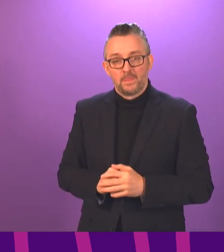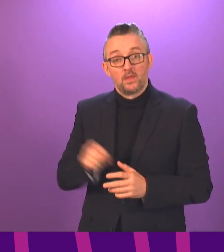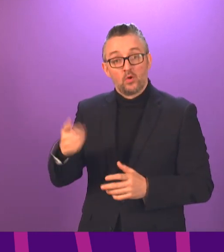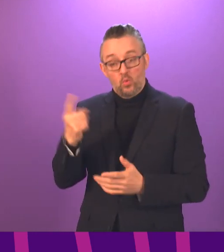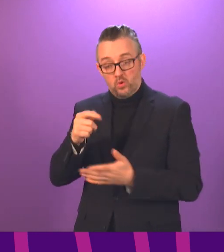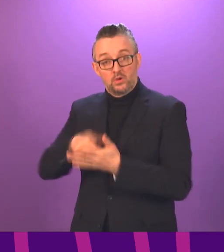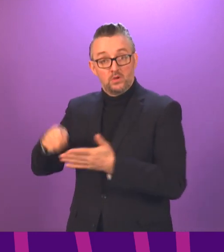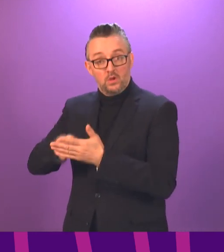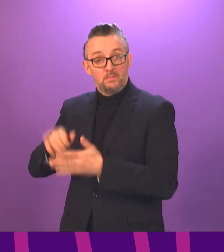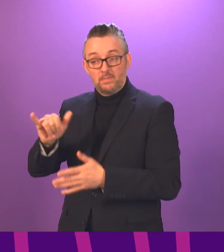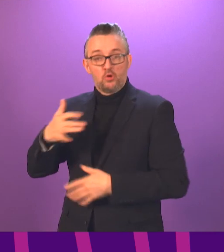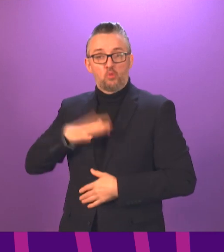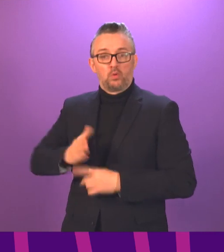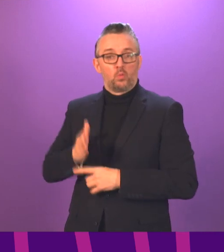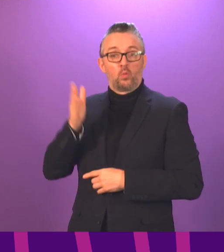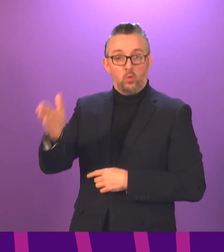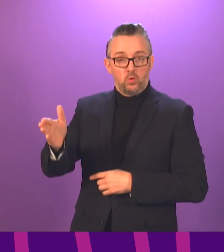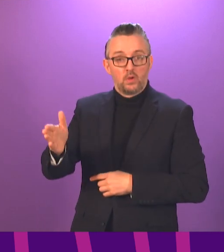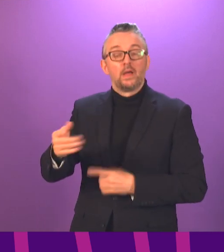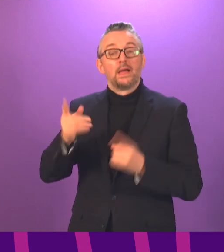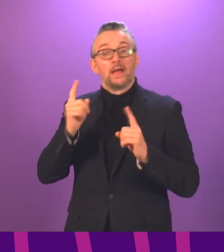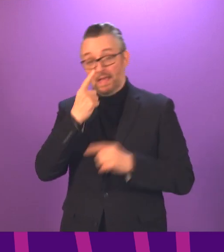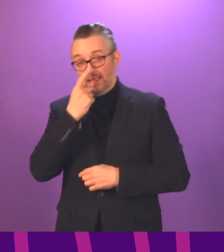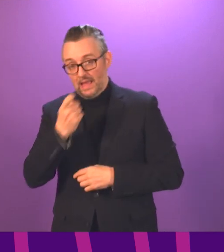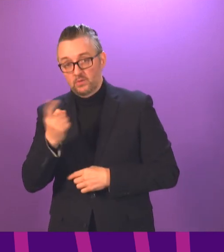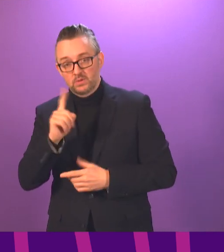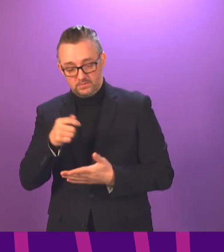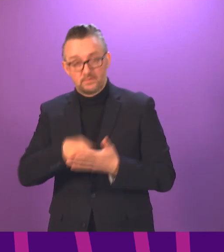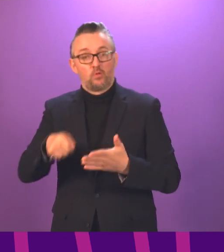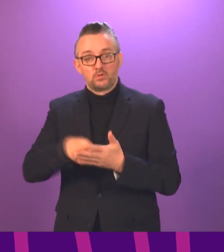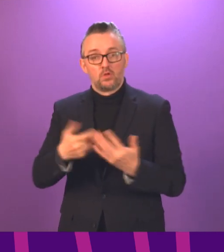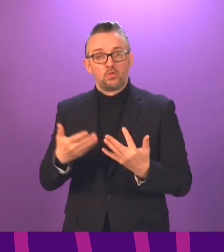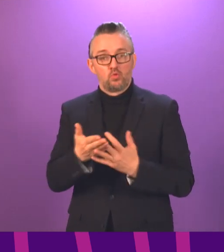who do not wish to vote in person are able to seek and obtain an absent vote.